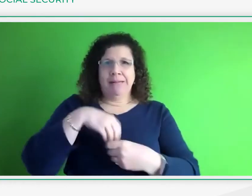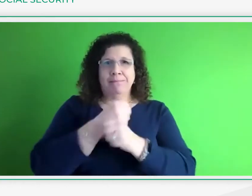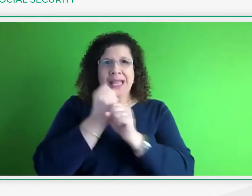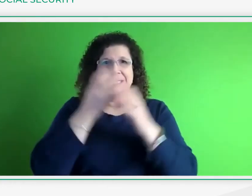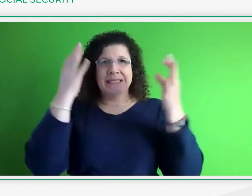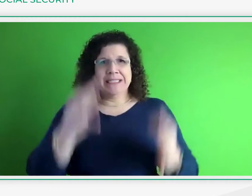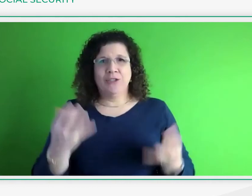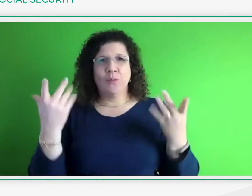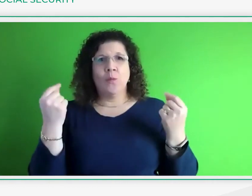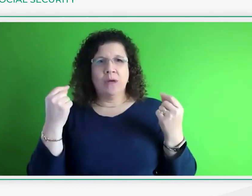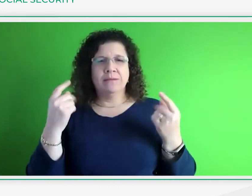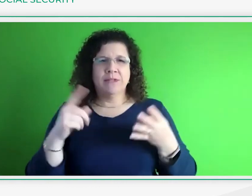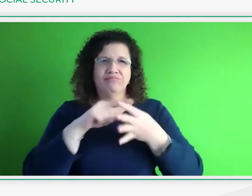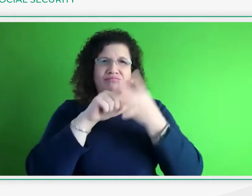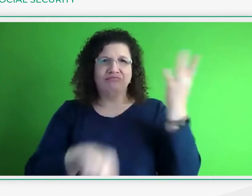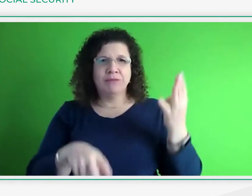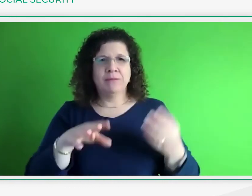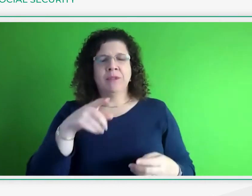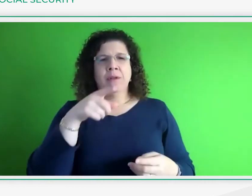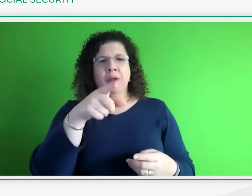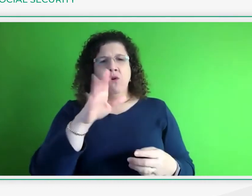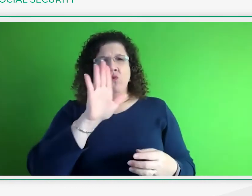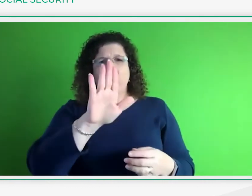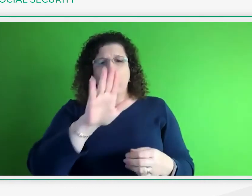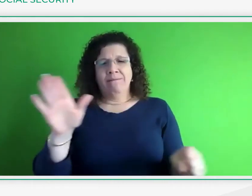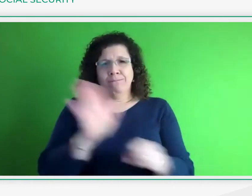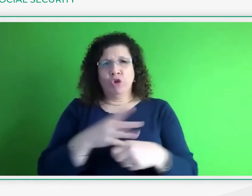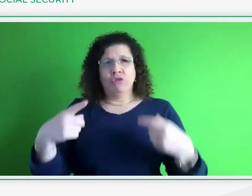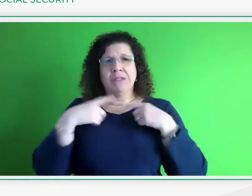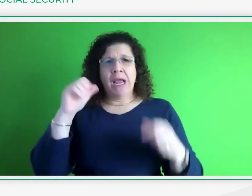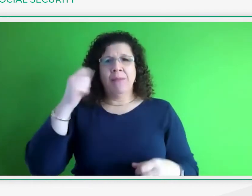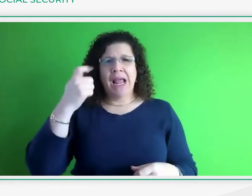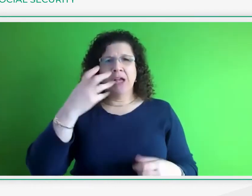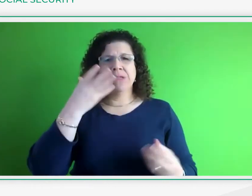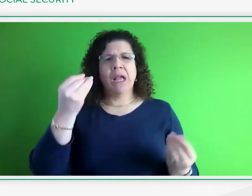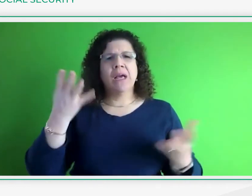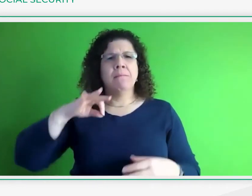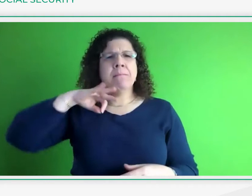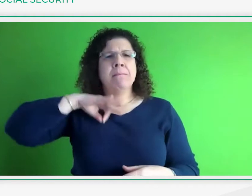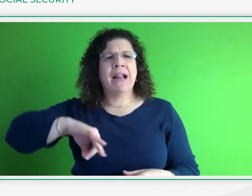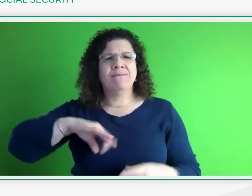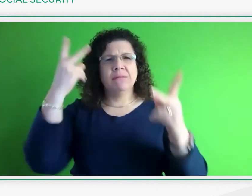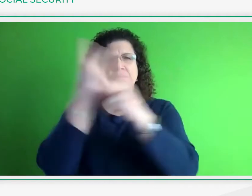And here's some of the things that you want to think about, that are involved in your decision-making for retirement age.